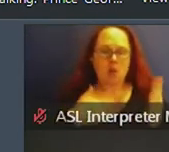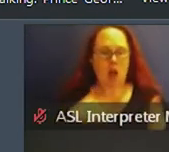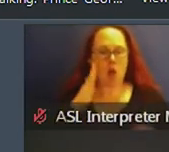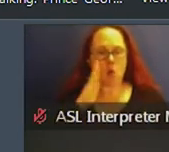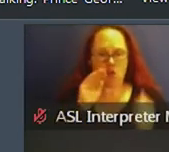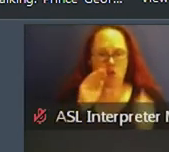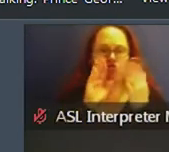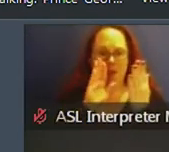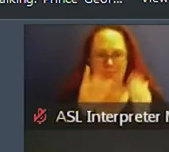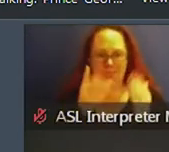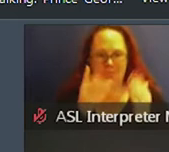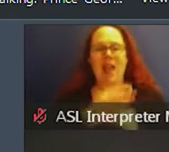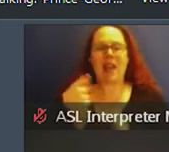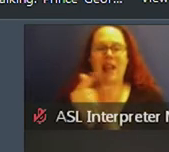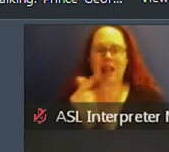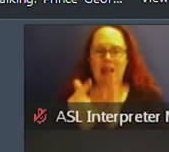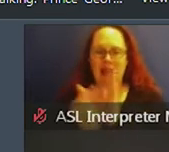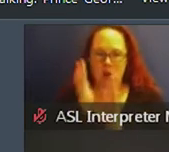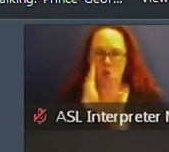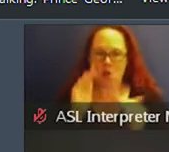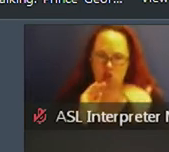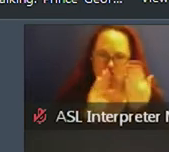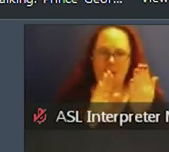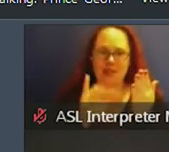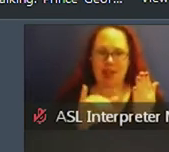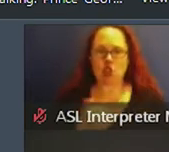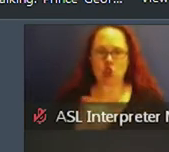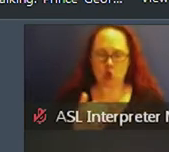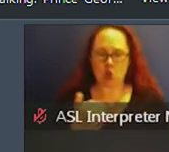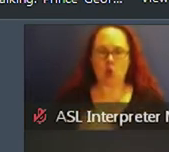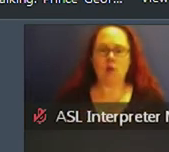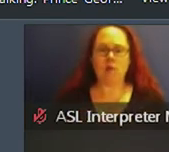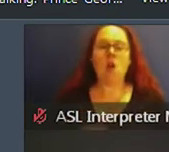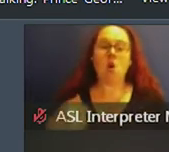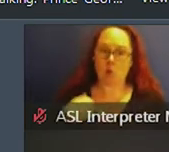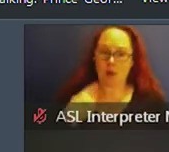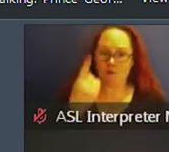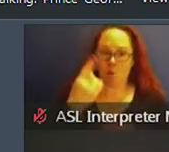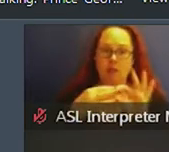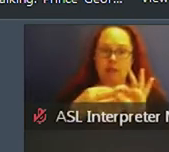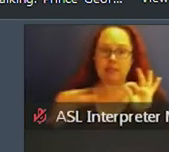And that was from Mr. Nelson. We have a statement from Jay Crandall, Esquire